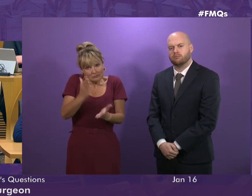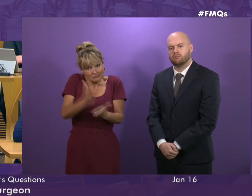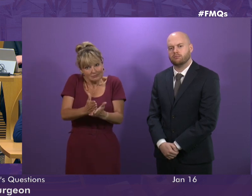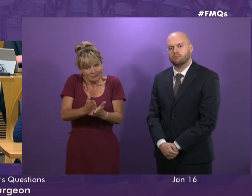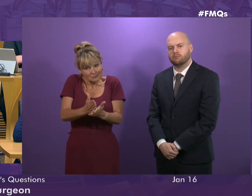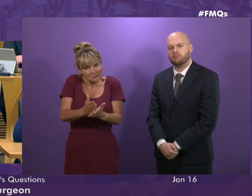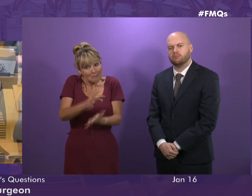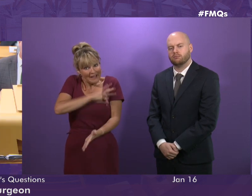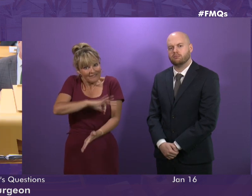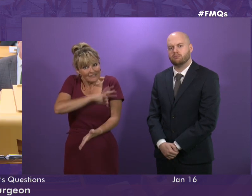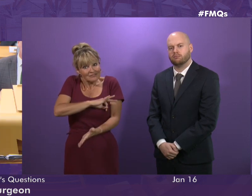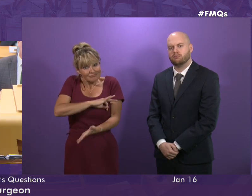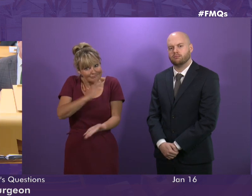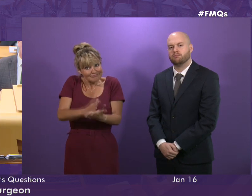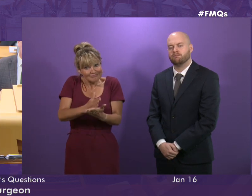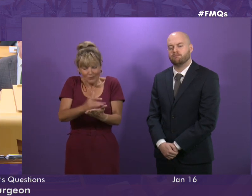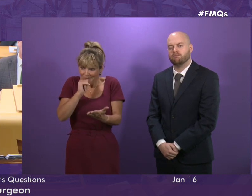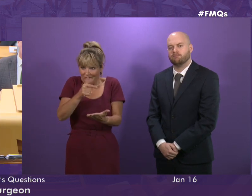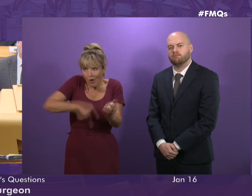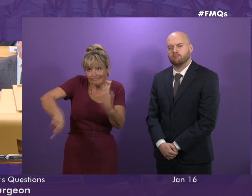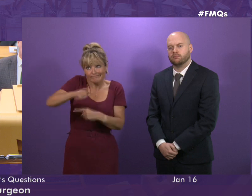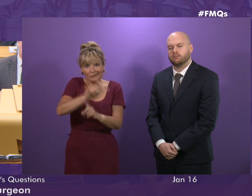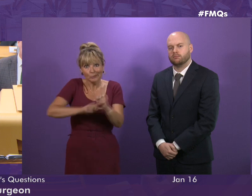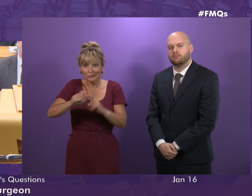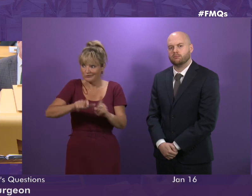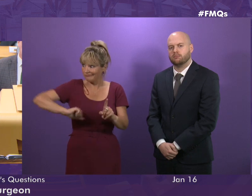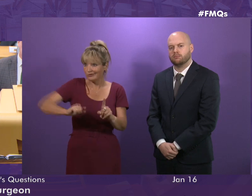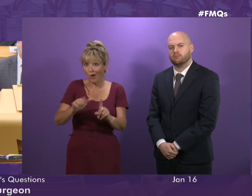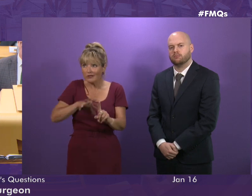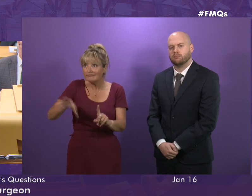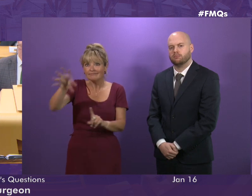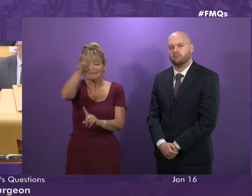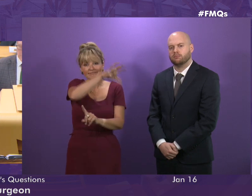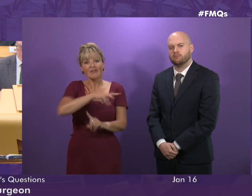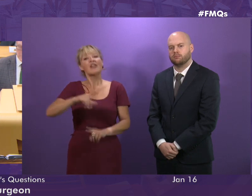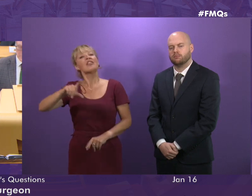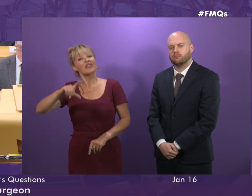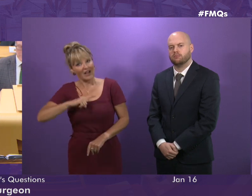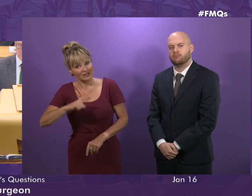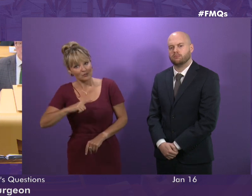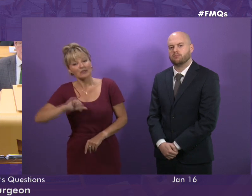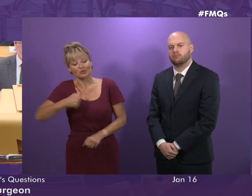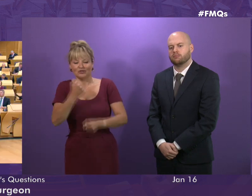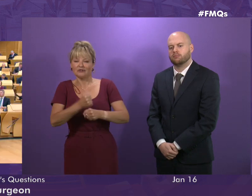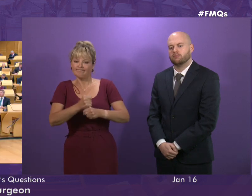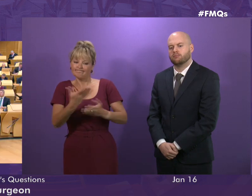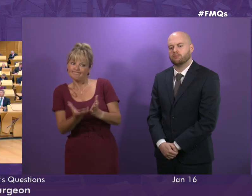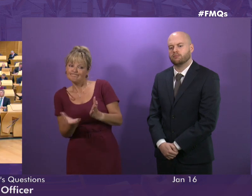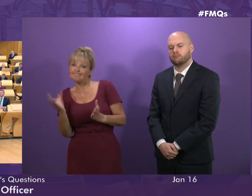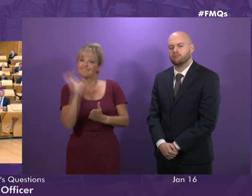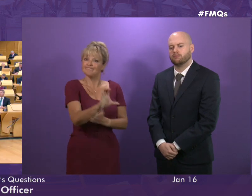to communities across Scotland. That is why the Scottish Government funds them so substantially.